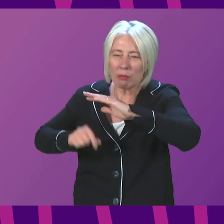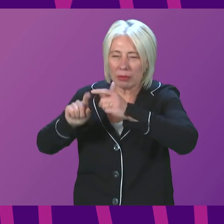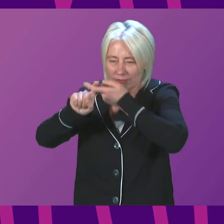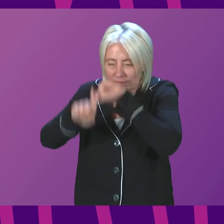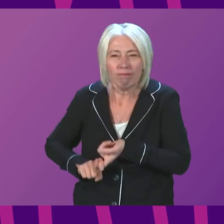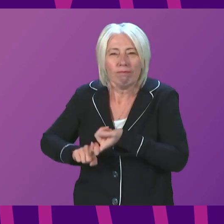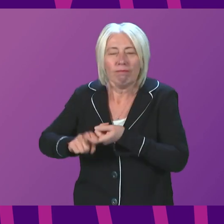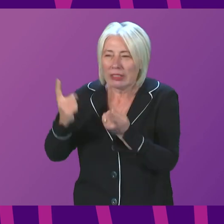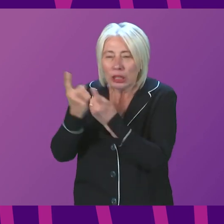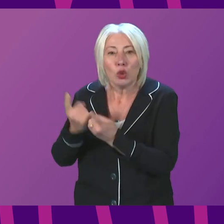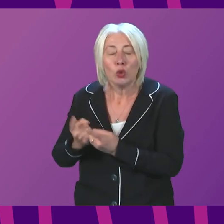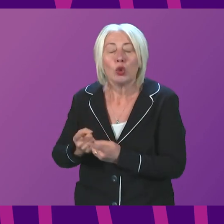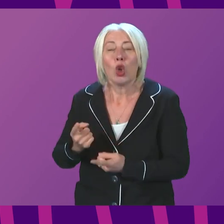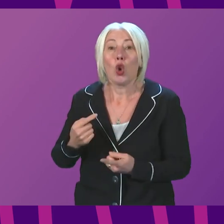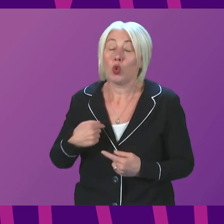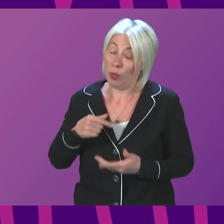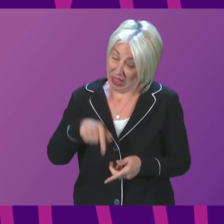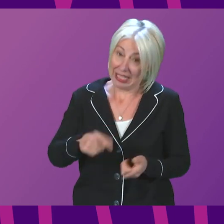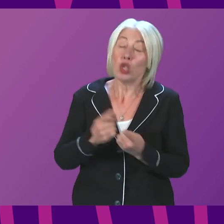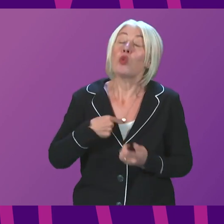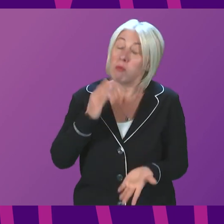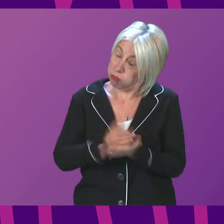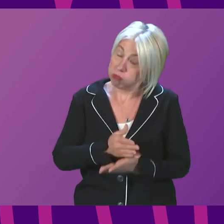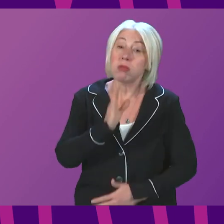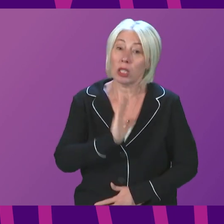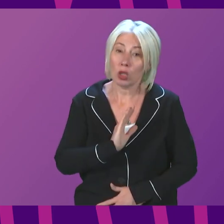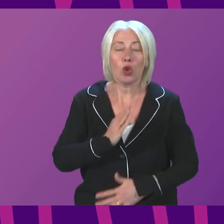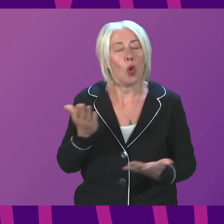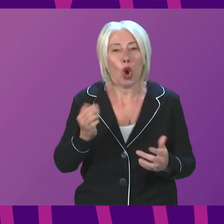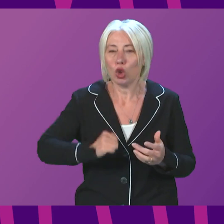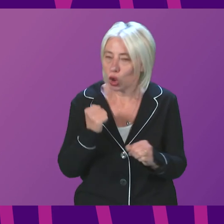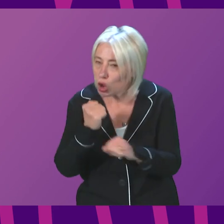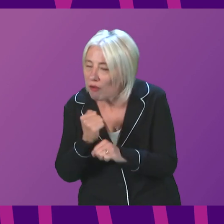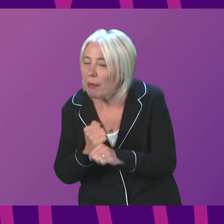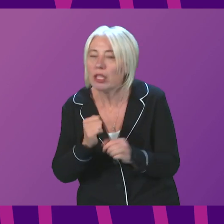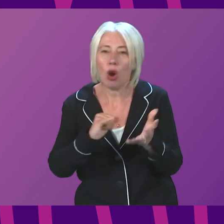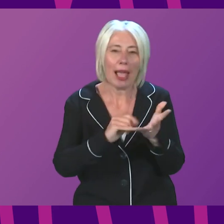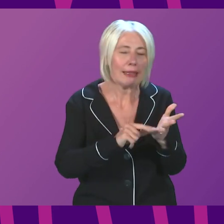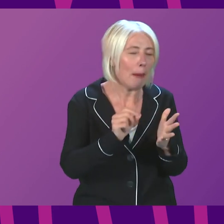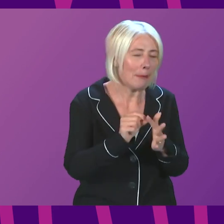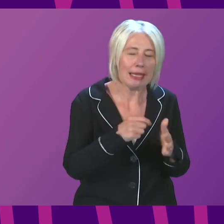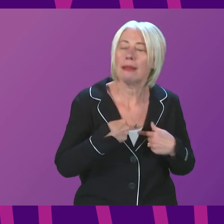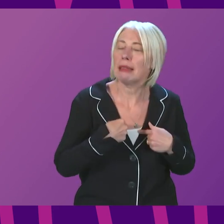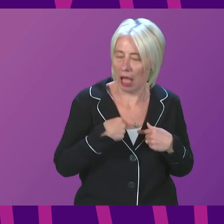I will take the issues very seriously whenever the Scottish Government or the SNP is accused